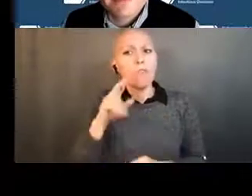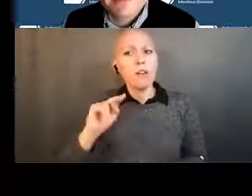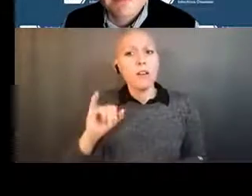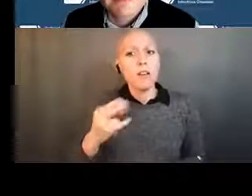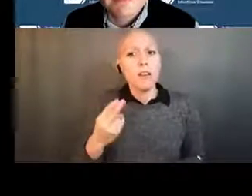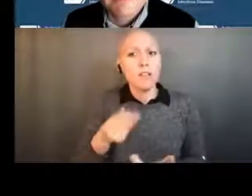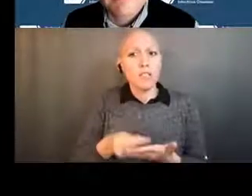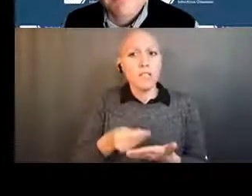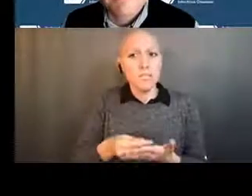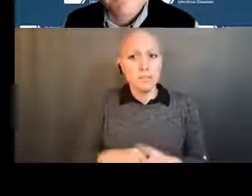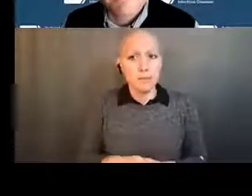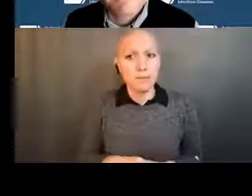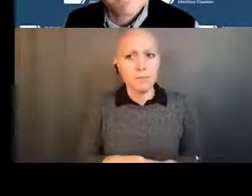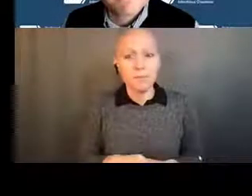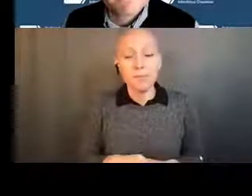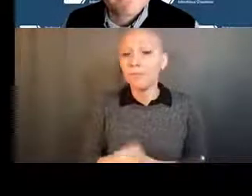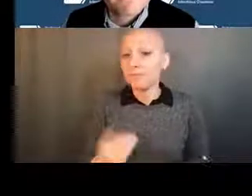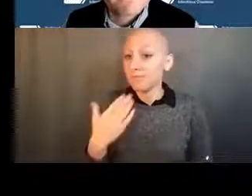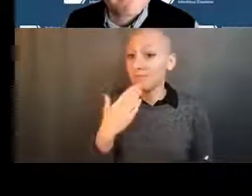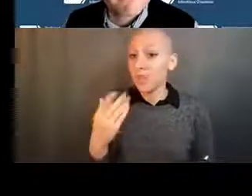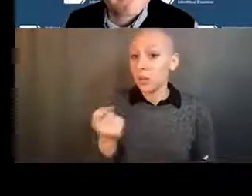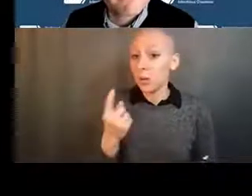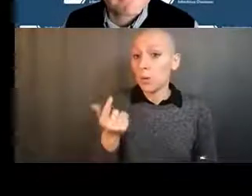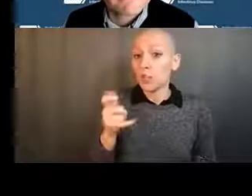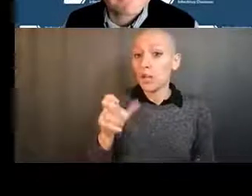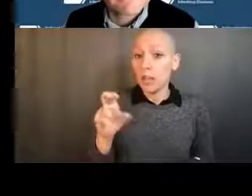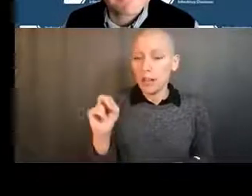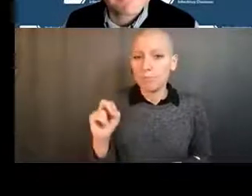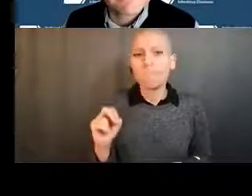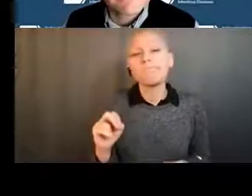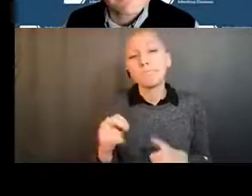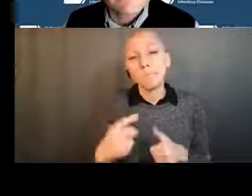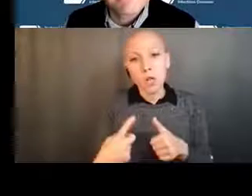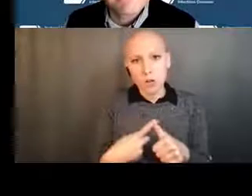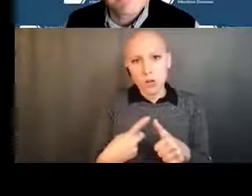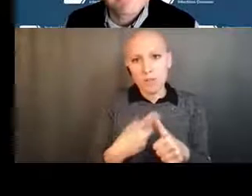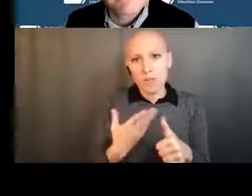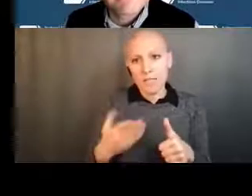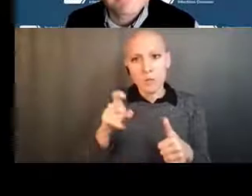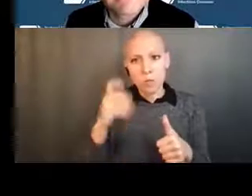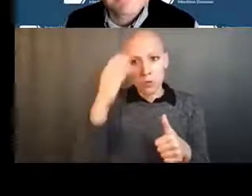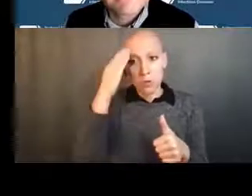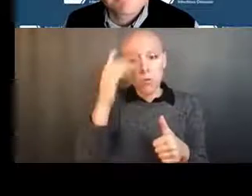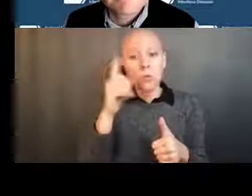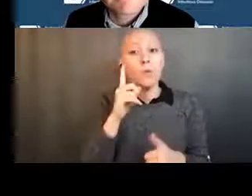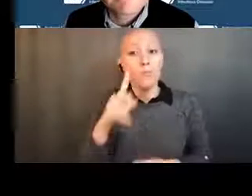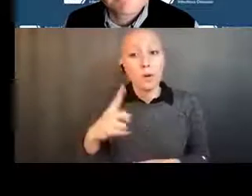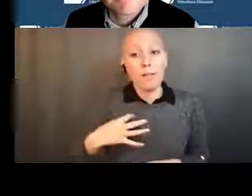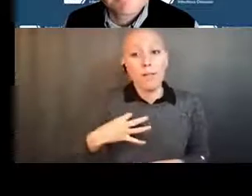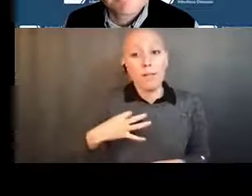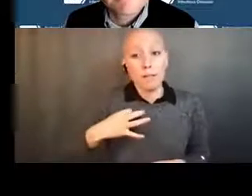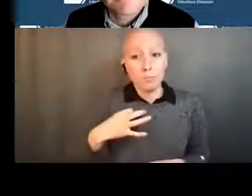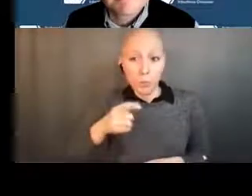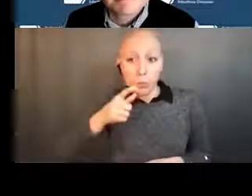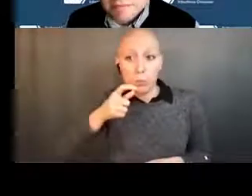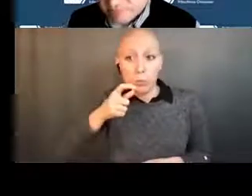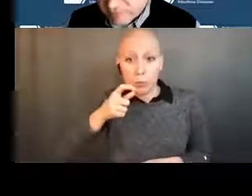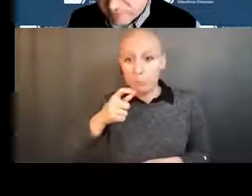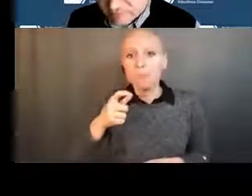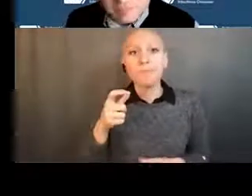Emily Linde: Good question, Glen. So the first thing you need to know about eligibility is to find the funding opportunity announcement